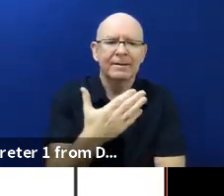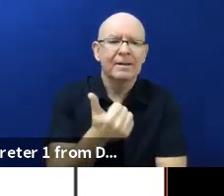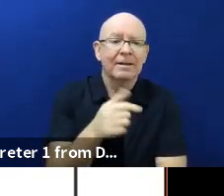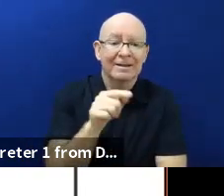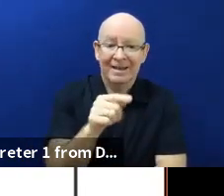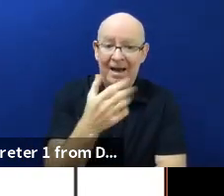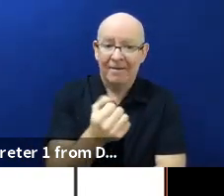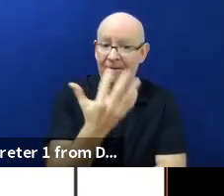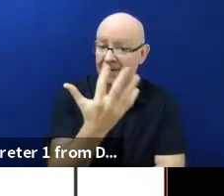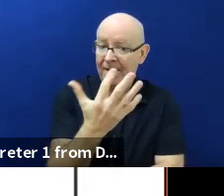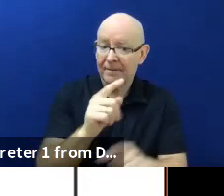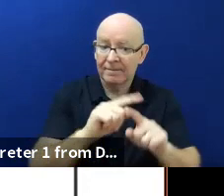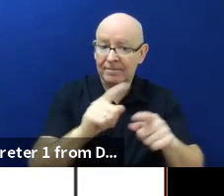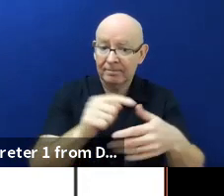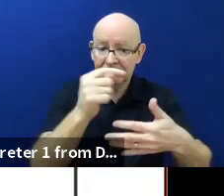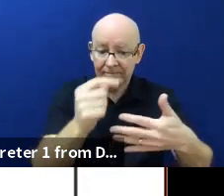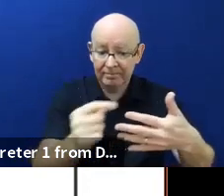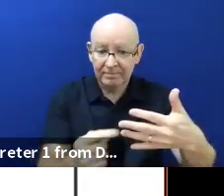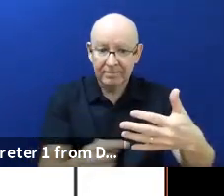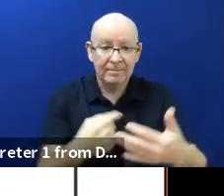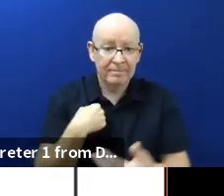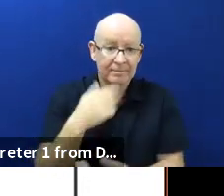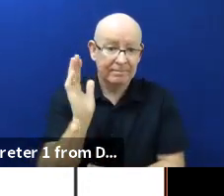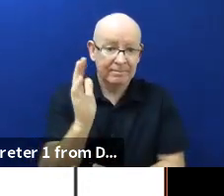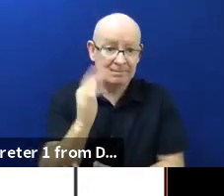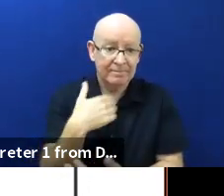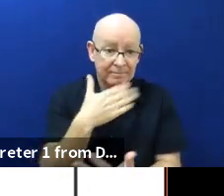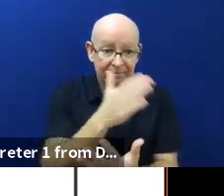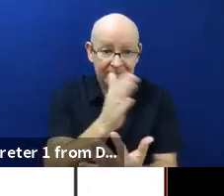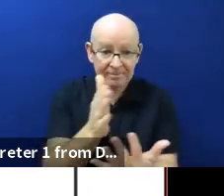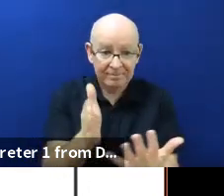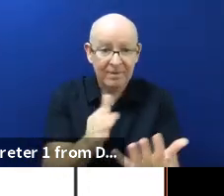number of persons with disabilities in Thailand and then I will show you the social protection